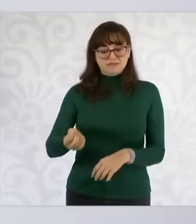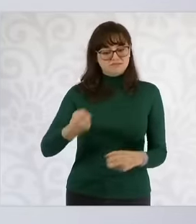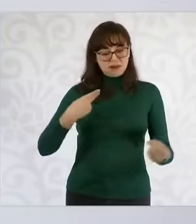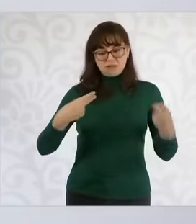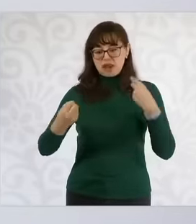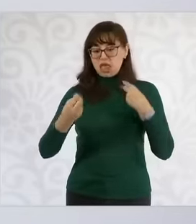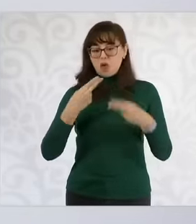academic or service titles and recognitions. The public is an enormous privilege and they